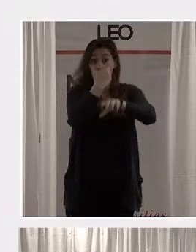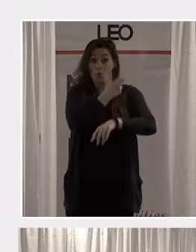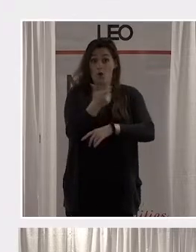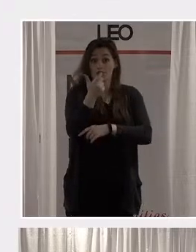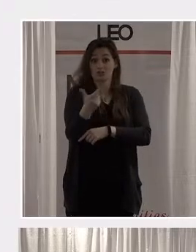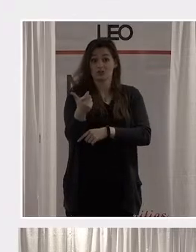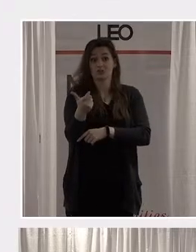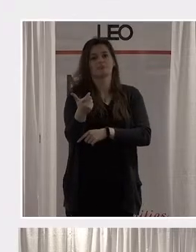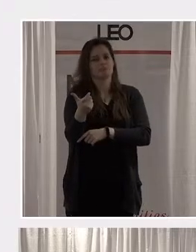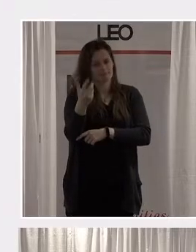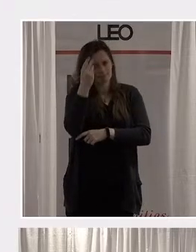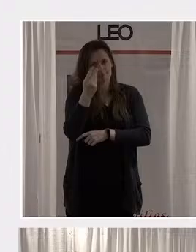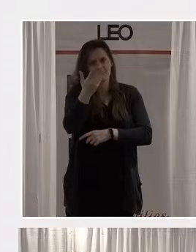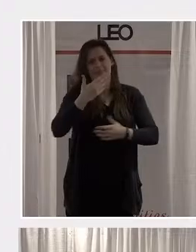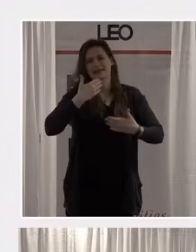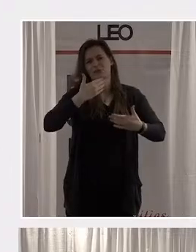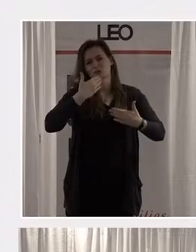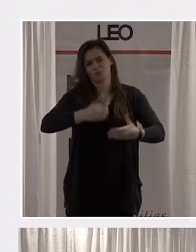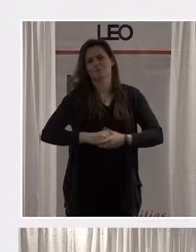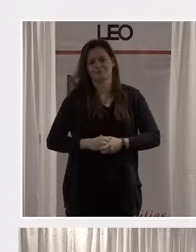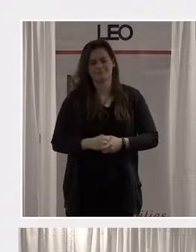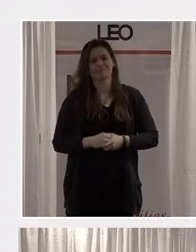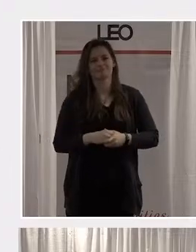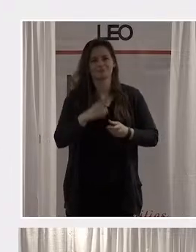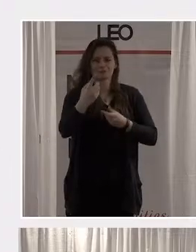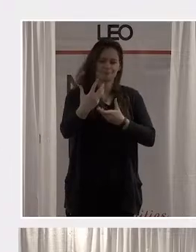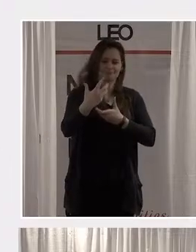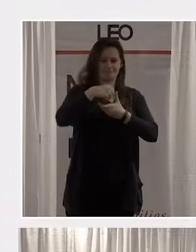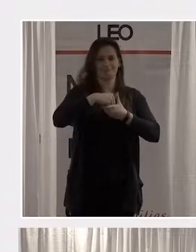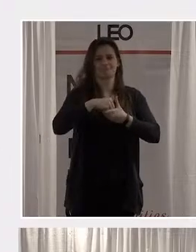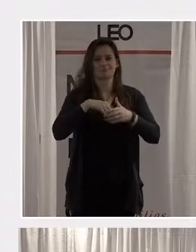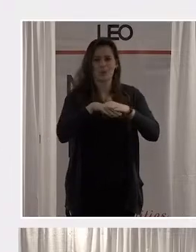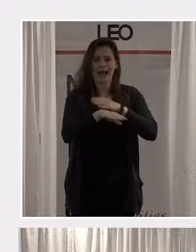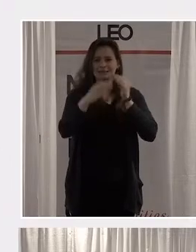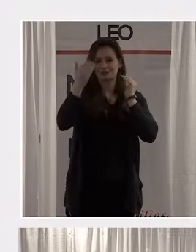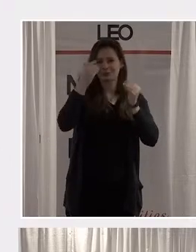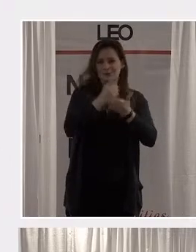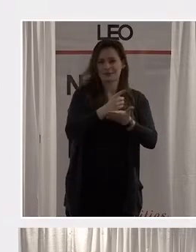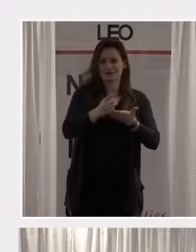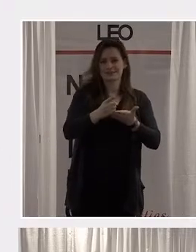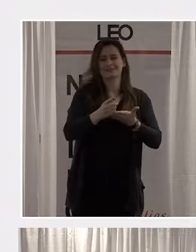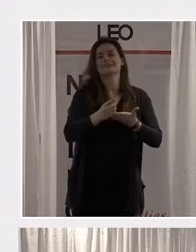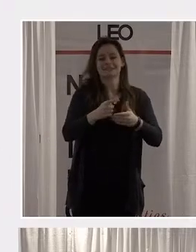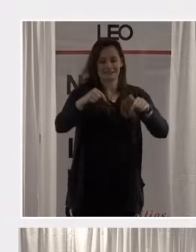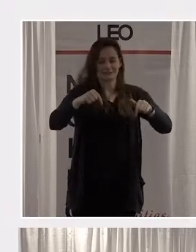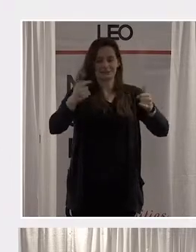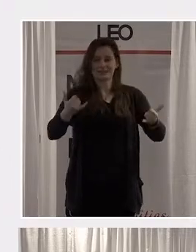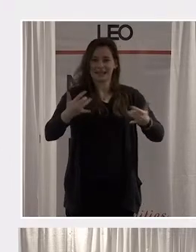THANK YOU FOR BEING A PART OF ACCESS AWARENESS WEEK AND THANK YOU FOR JOINING US IN TODAY'S EVENT.